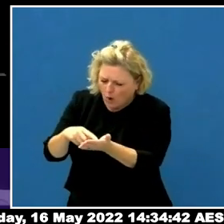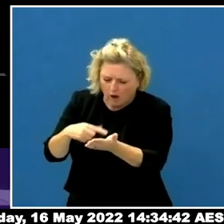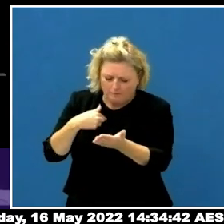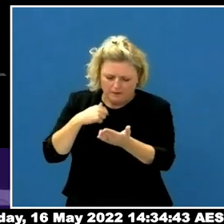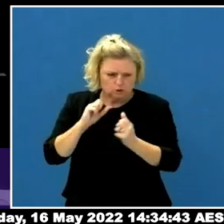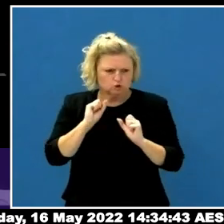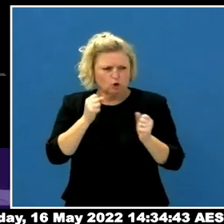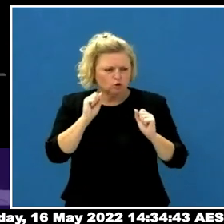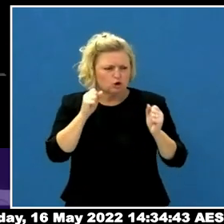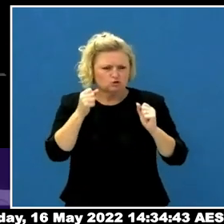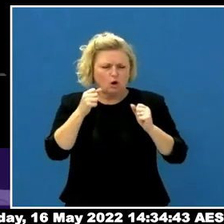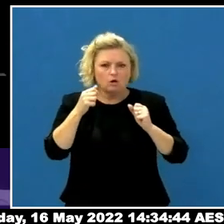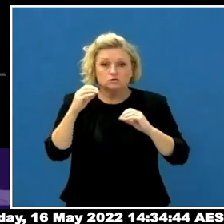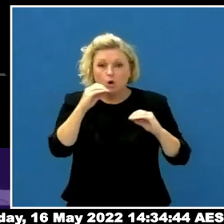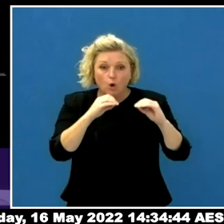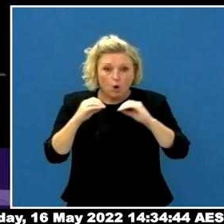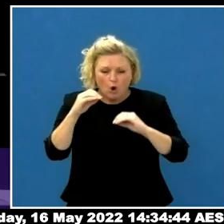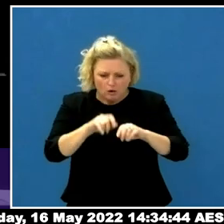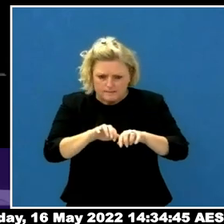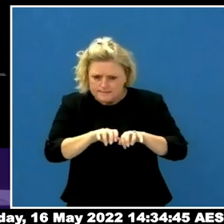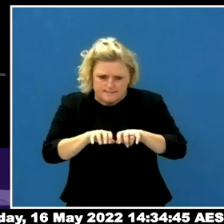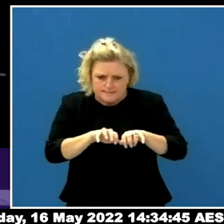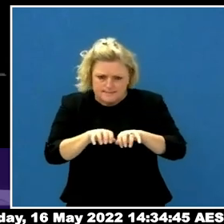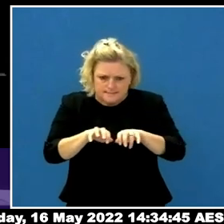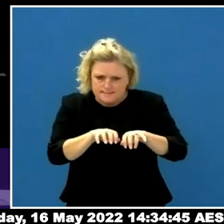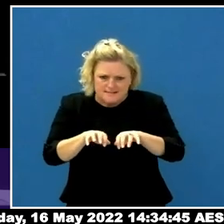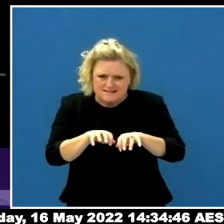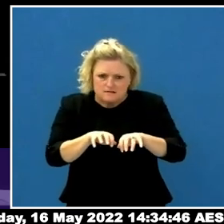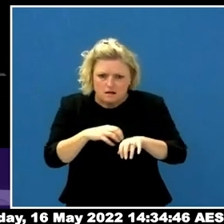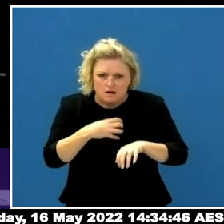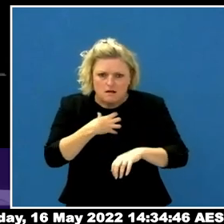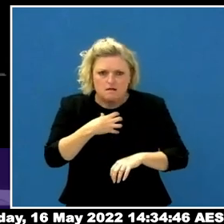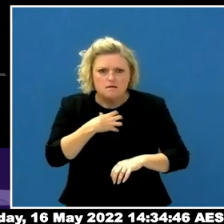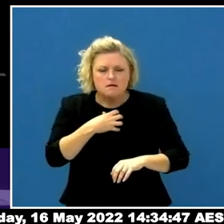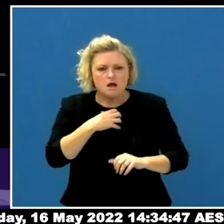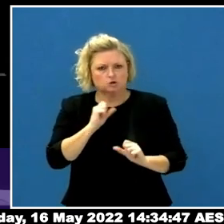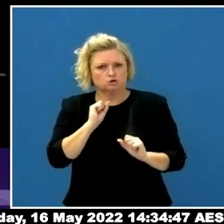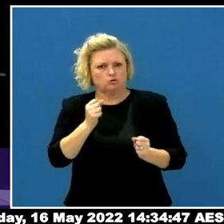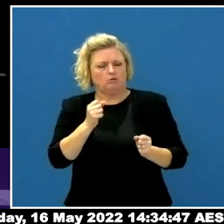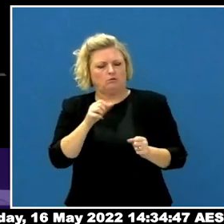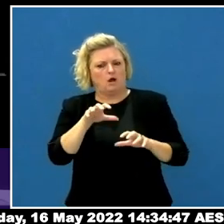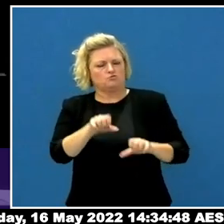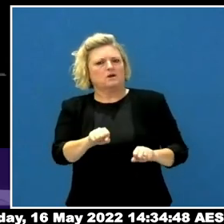watched it all unfold of his arrest. So you never received a call from Afford?